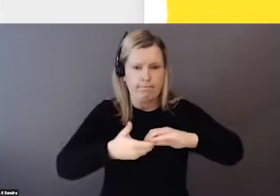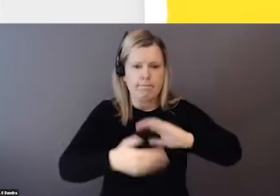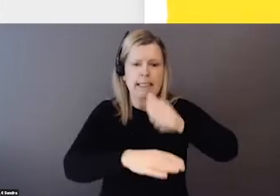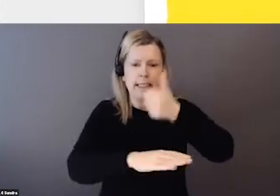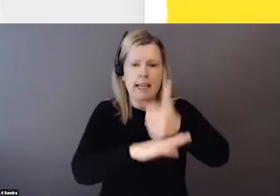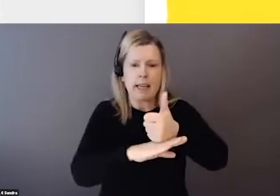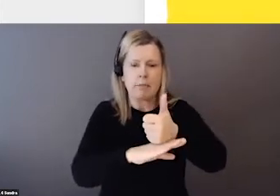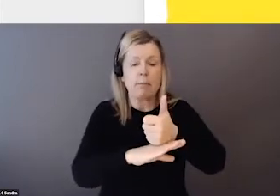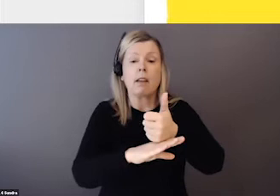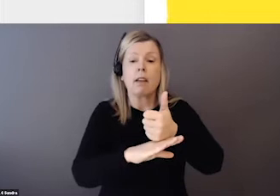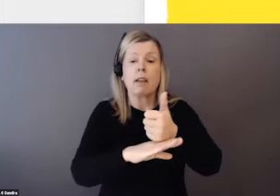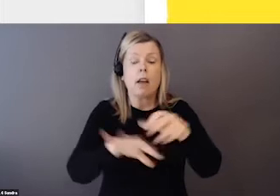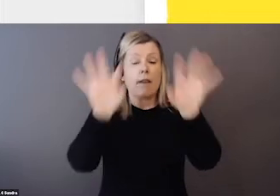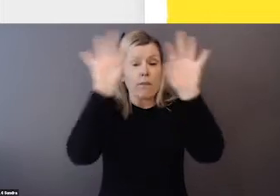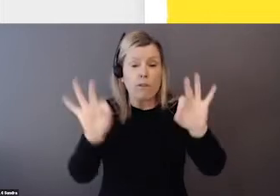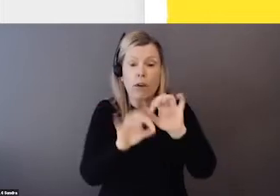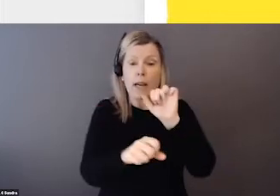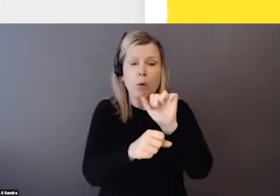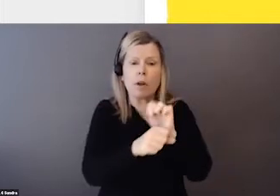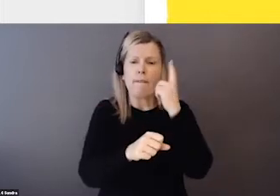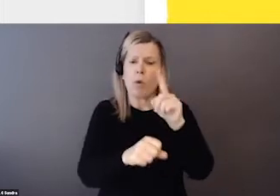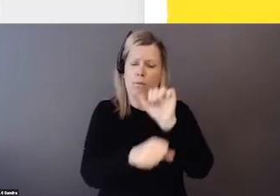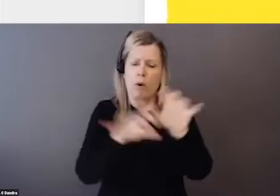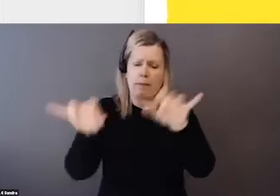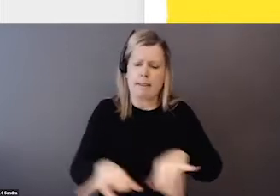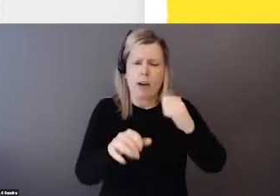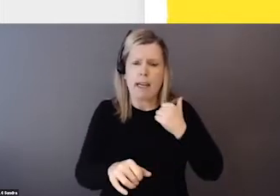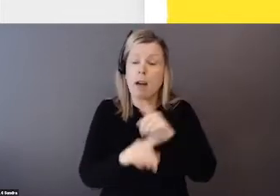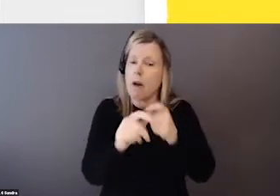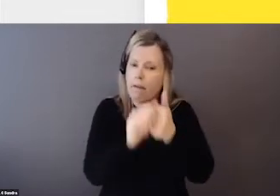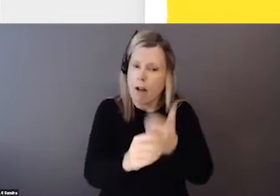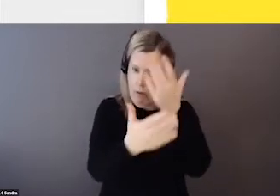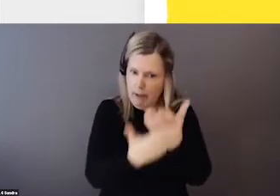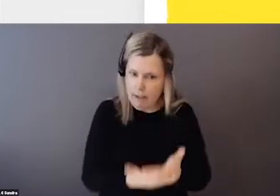for employment standards in Canada. This is a project that has been funded by Accessibility Standards Canada,